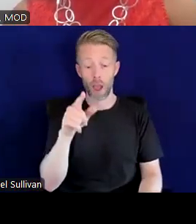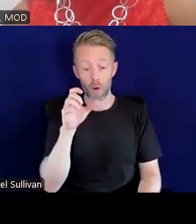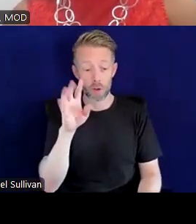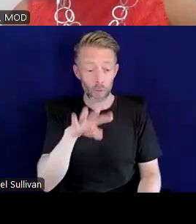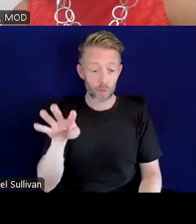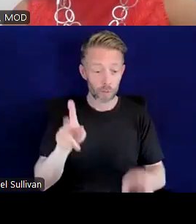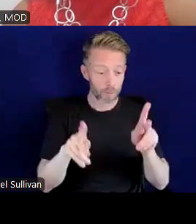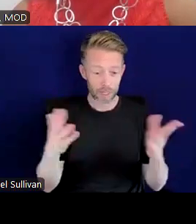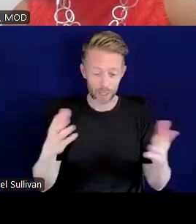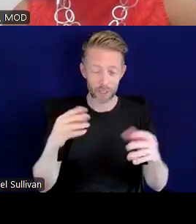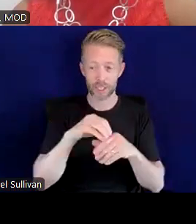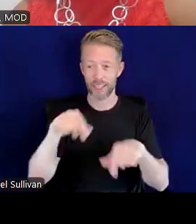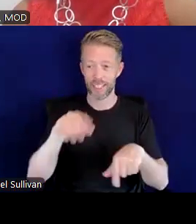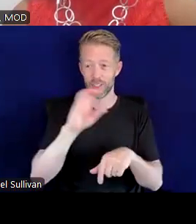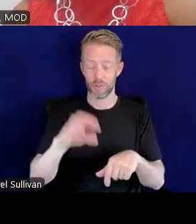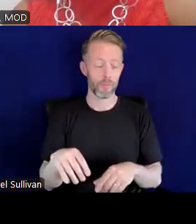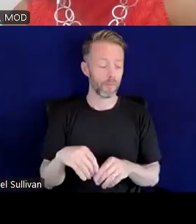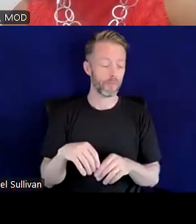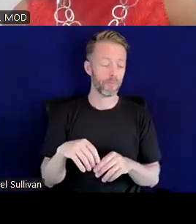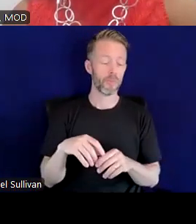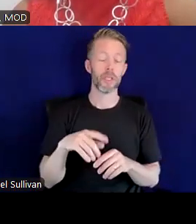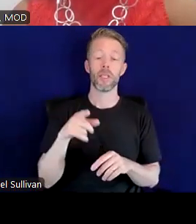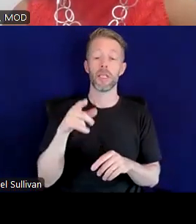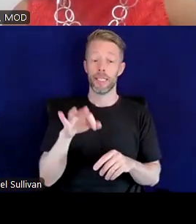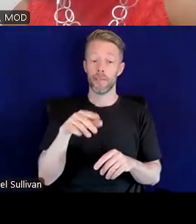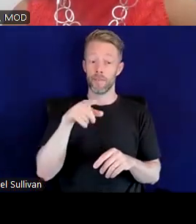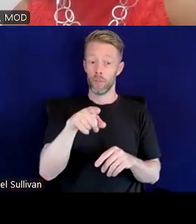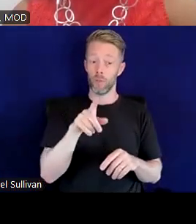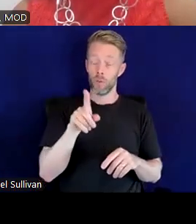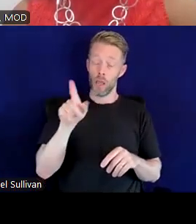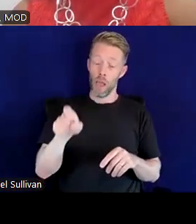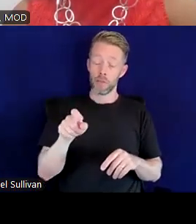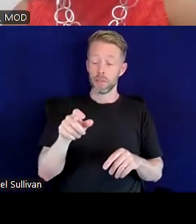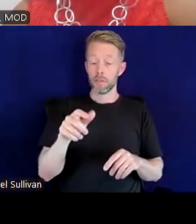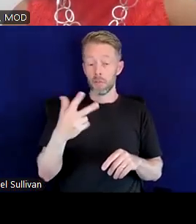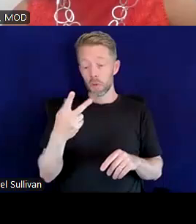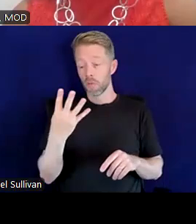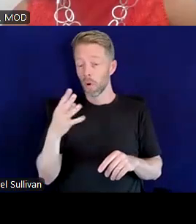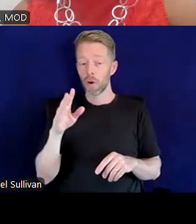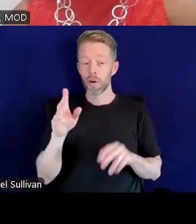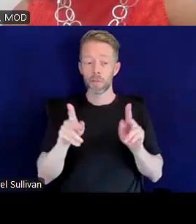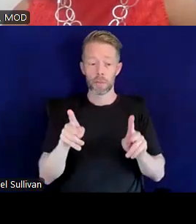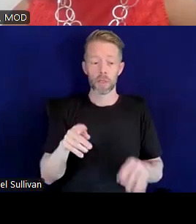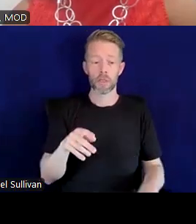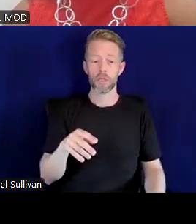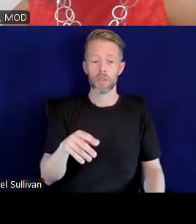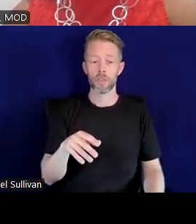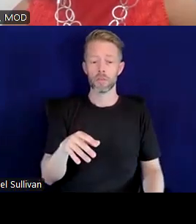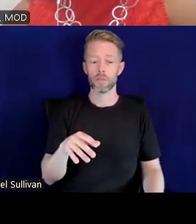people, if everybody goes out, all 144 people on this call and you ask three or four people, you negotiation name three